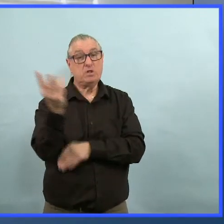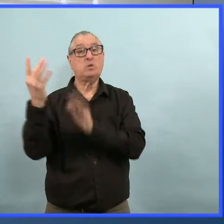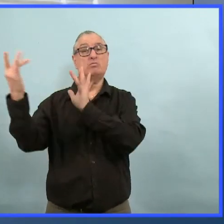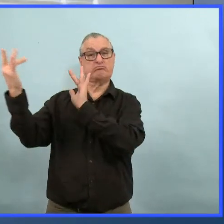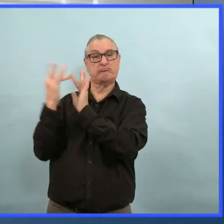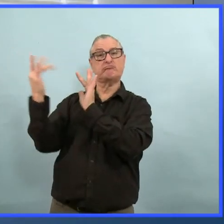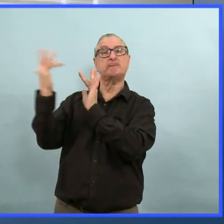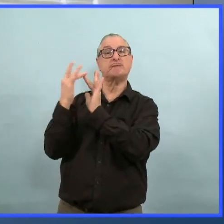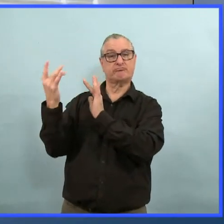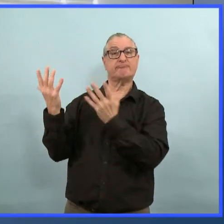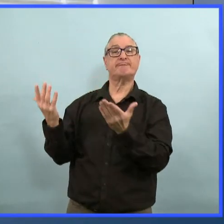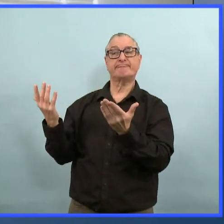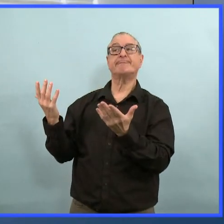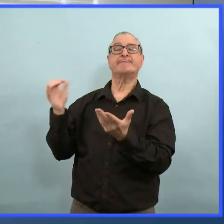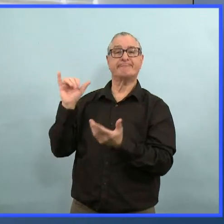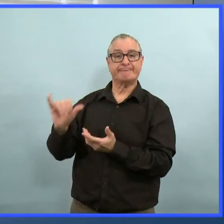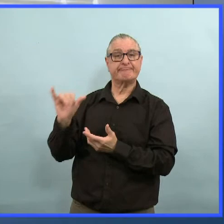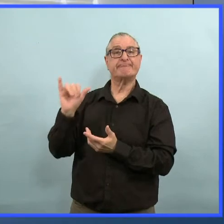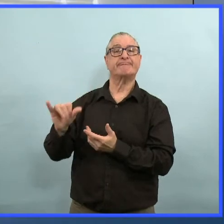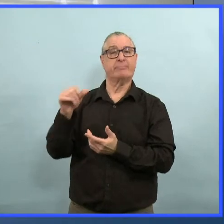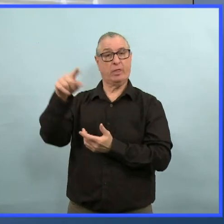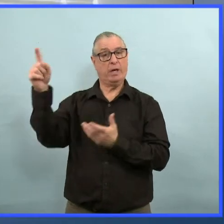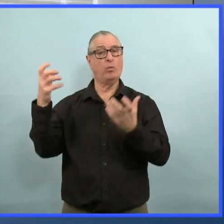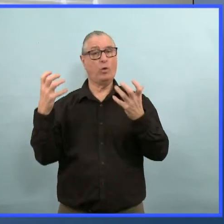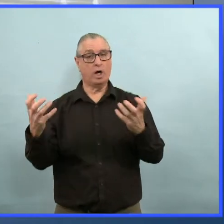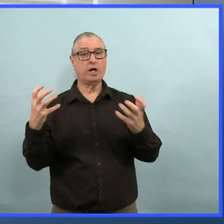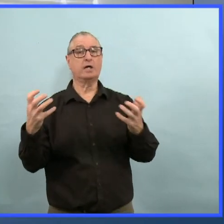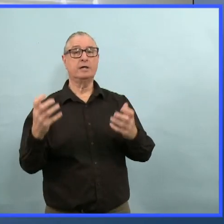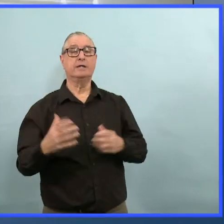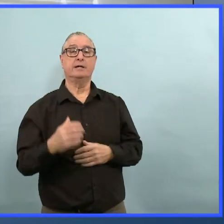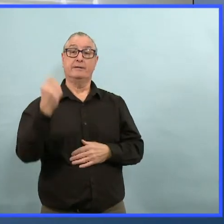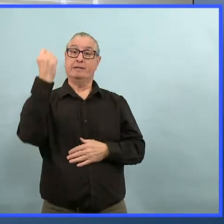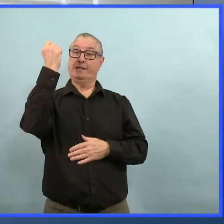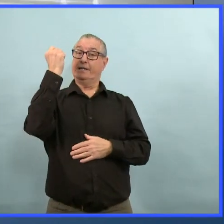not through public health uh the discussion with these uh with these businesses we just wanted to